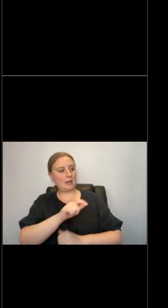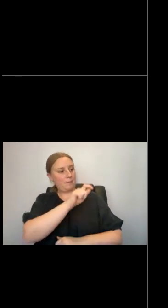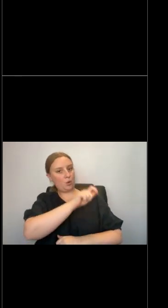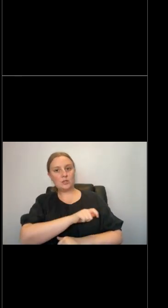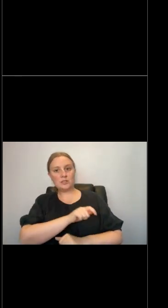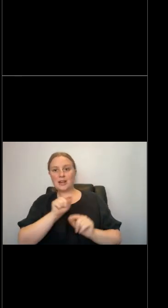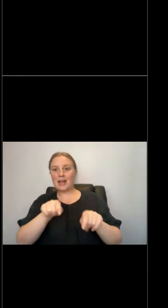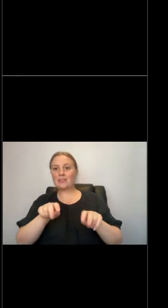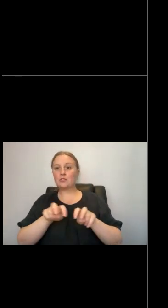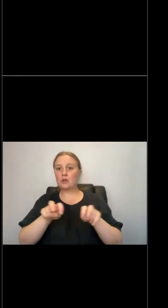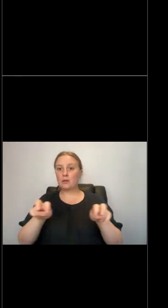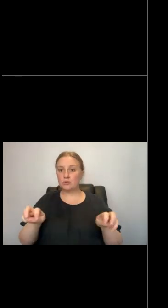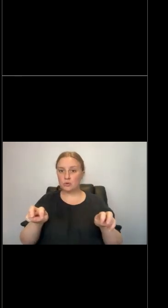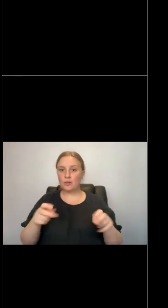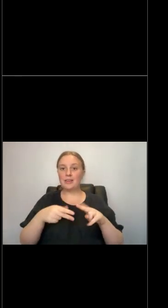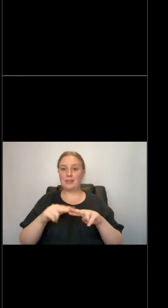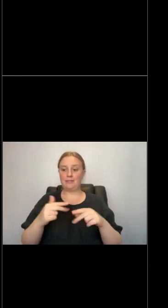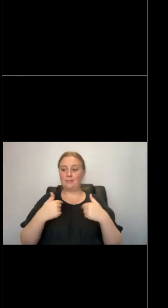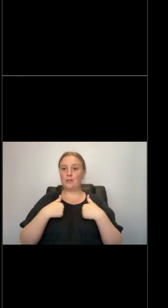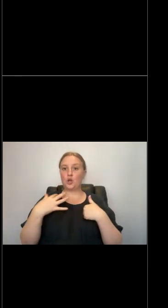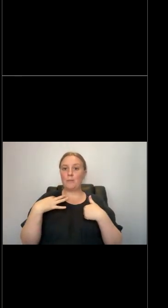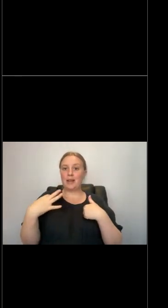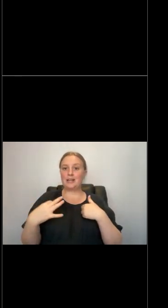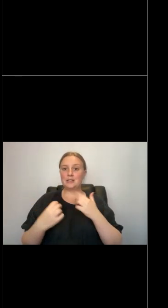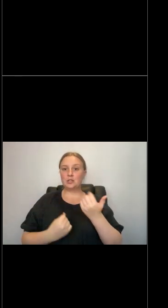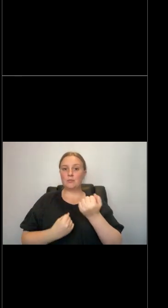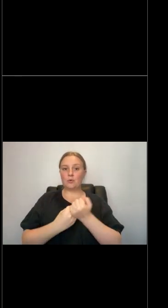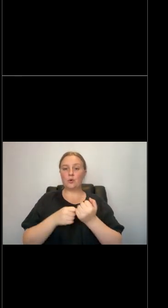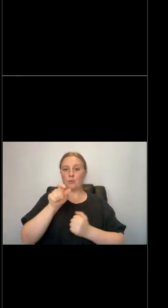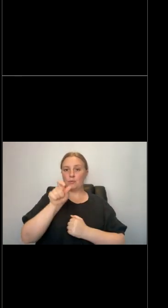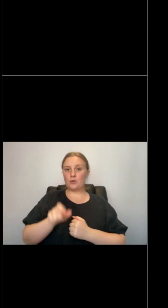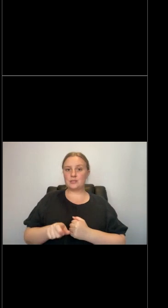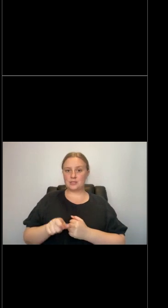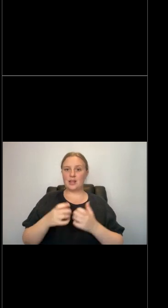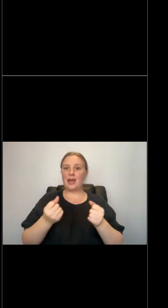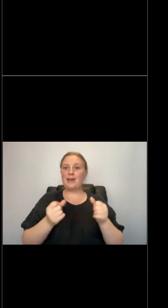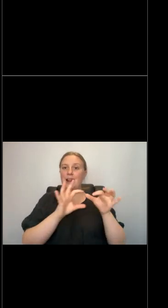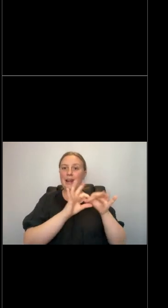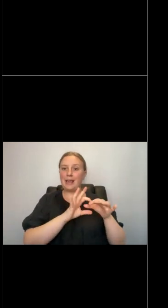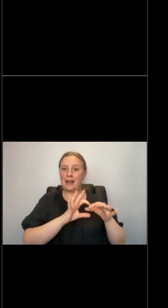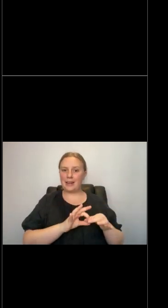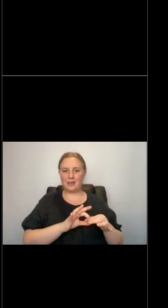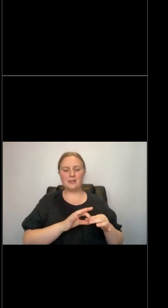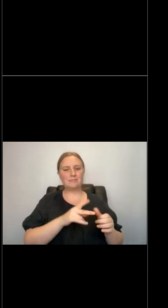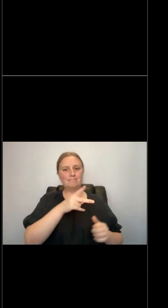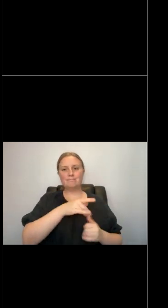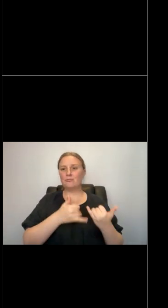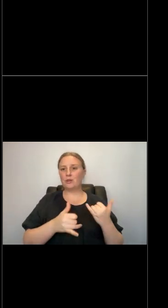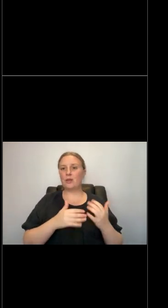They're very hopeful guys. And for the lawyers out there,